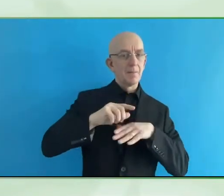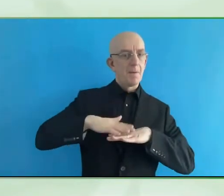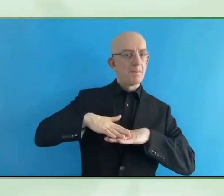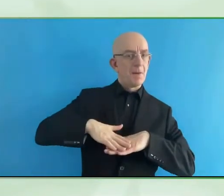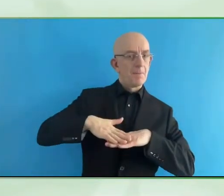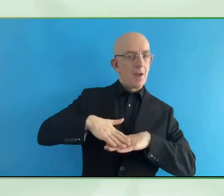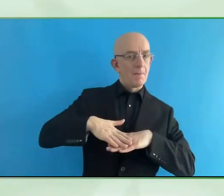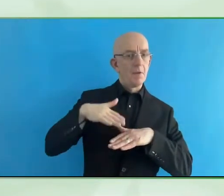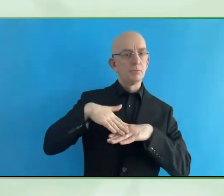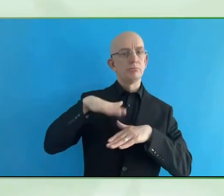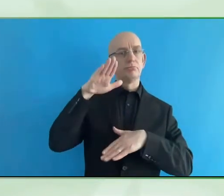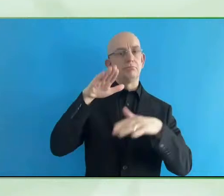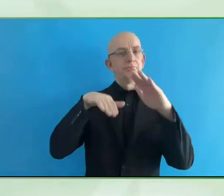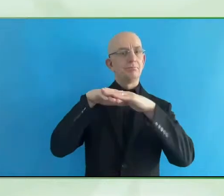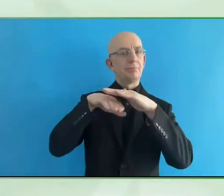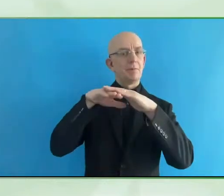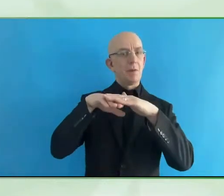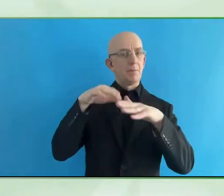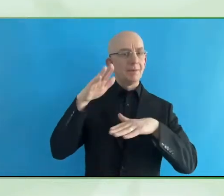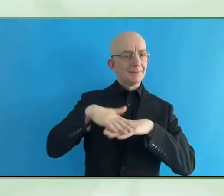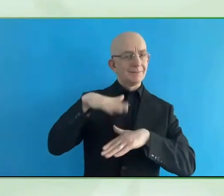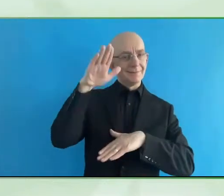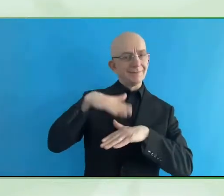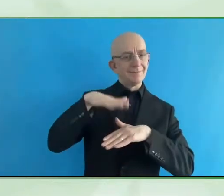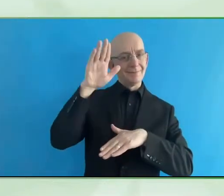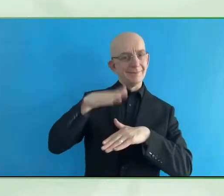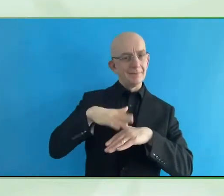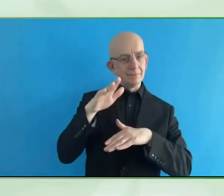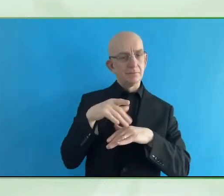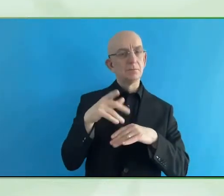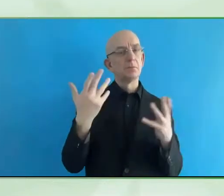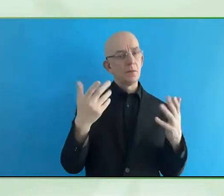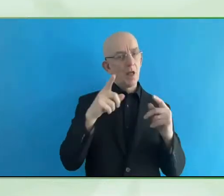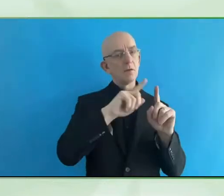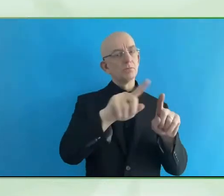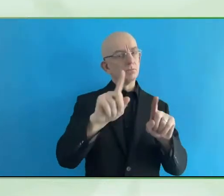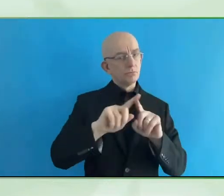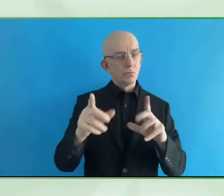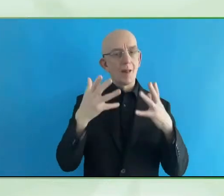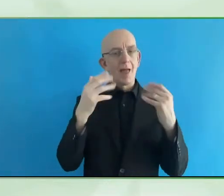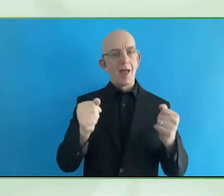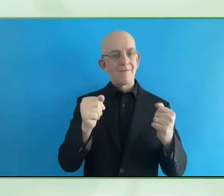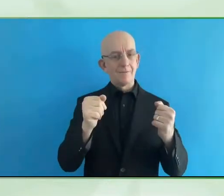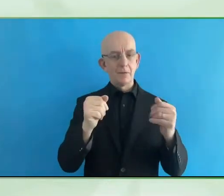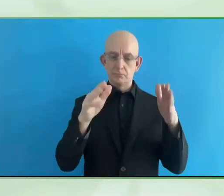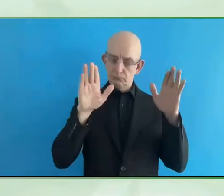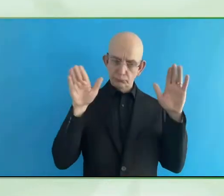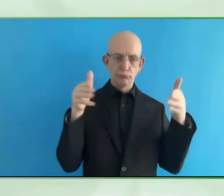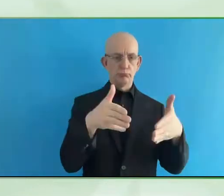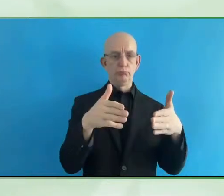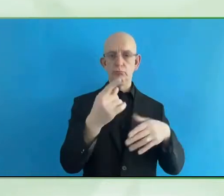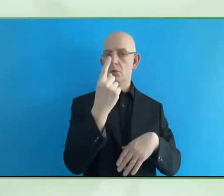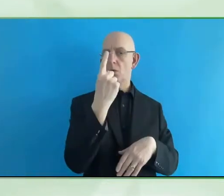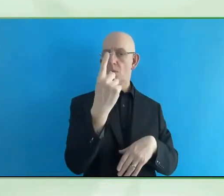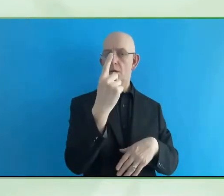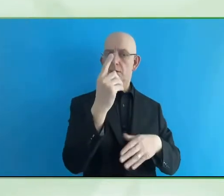You can go there, buy something, they can adapt that for you. And they do that for free.